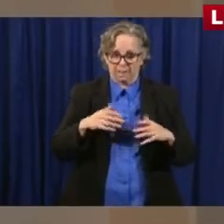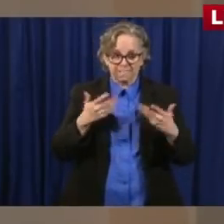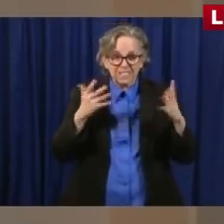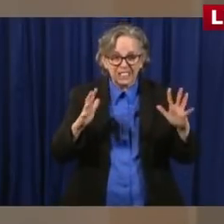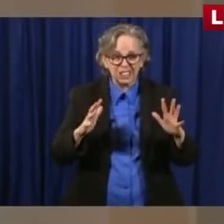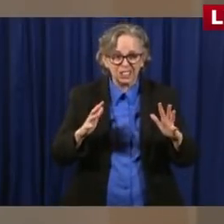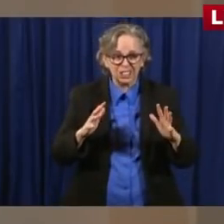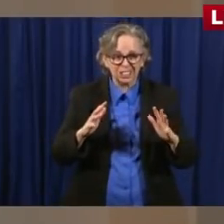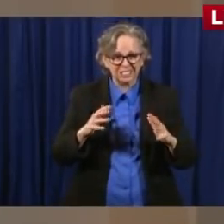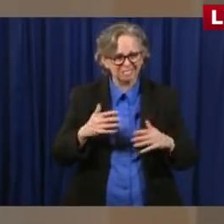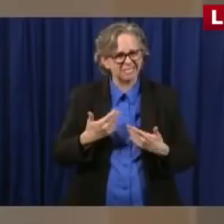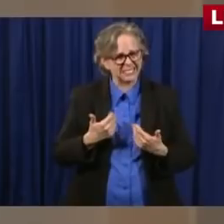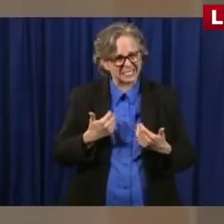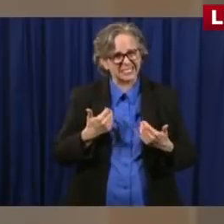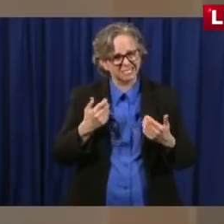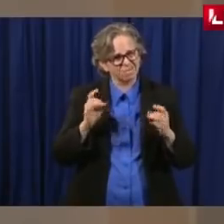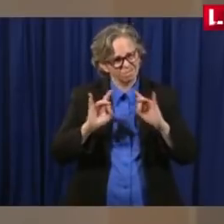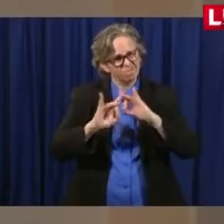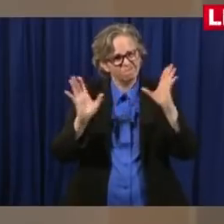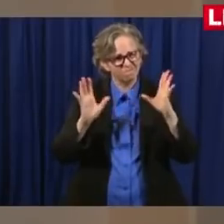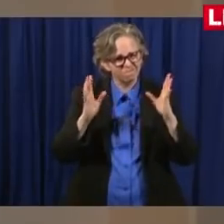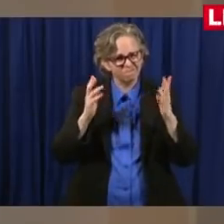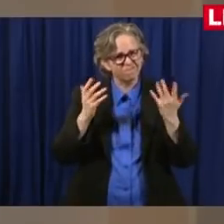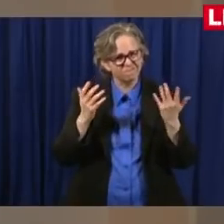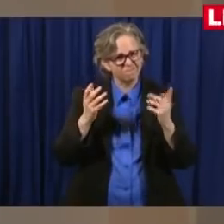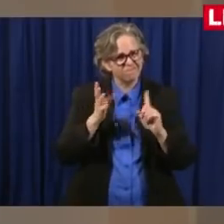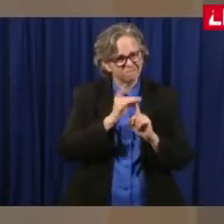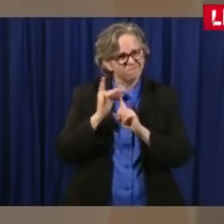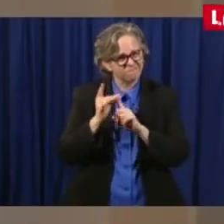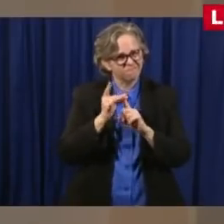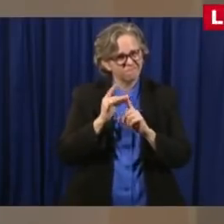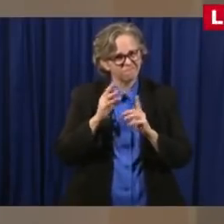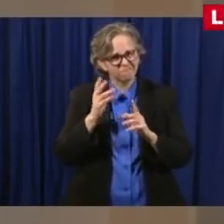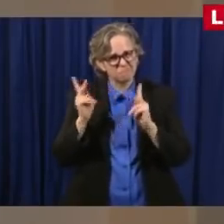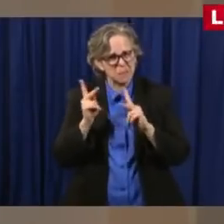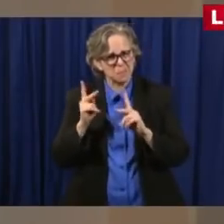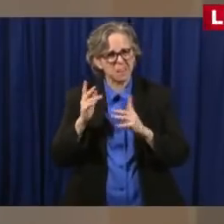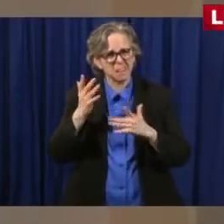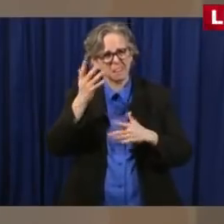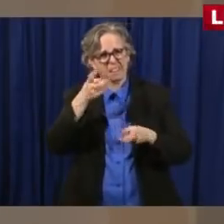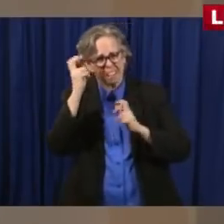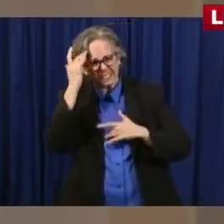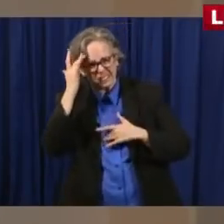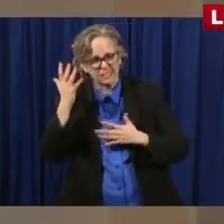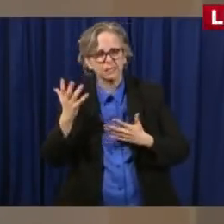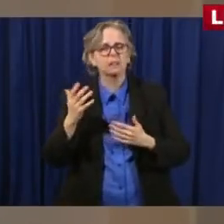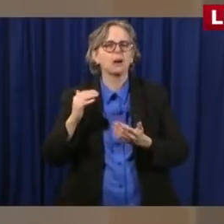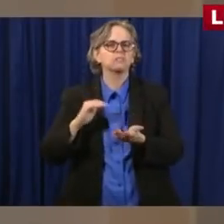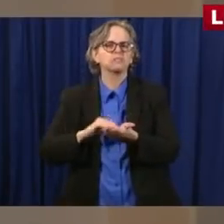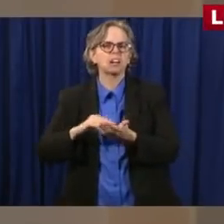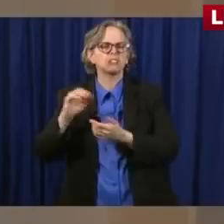THE BAD NEWS IS WE ARE STILL DEEP IN THE MIDST OF A HEALTH CRISIS.